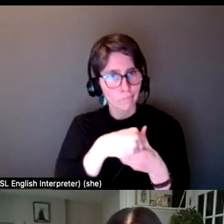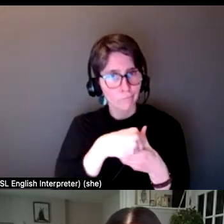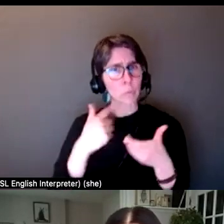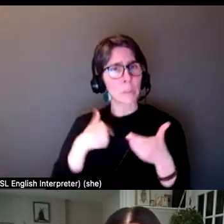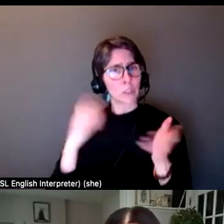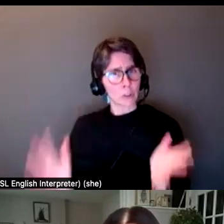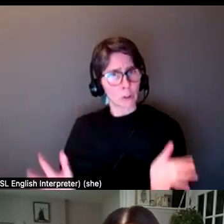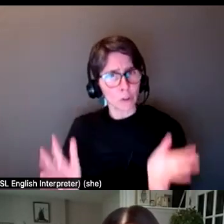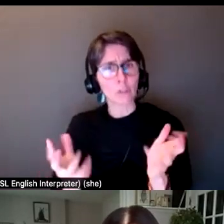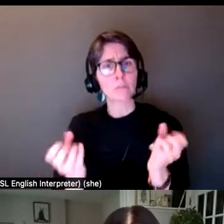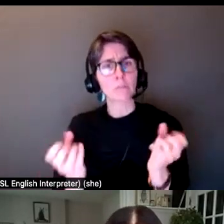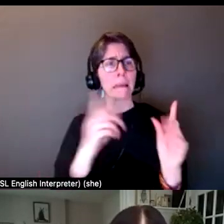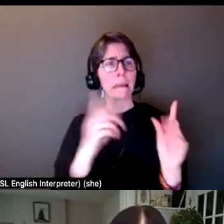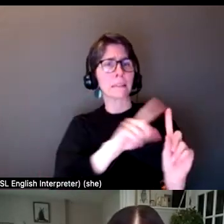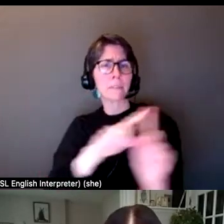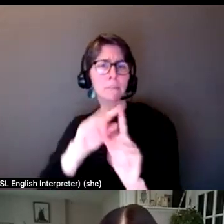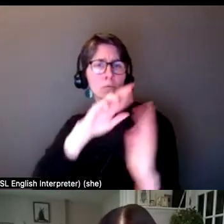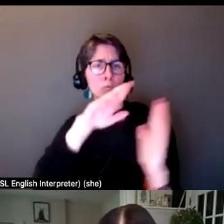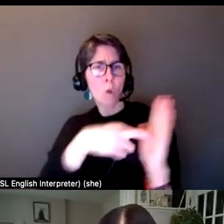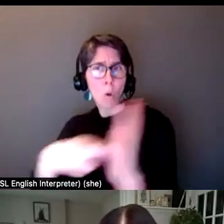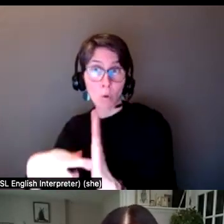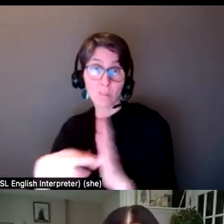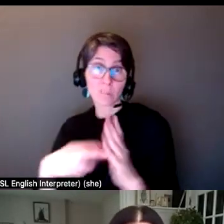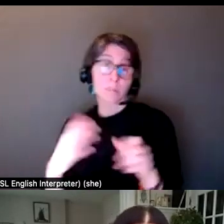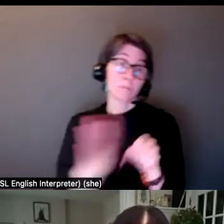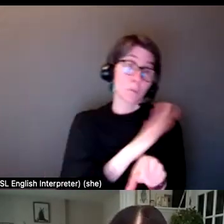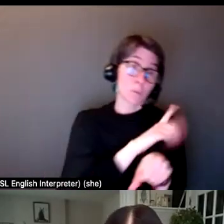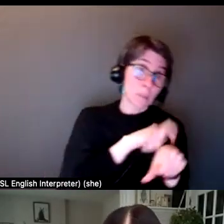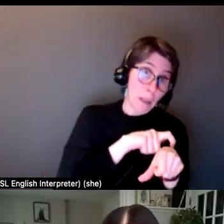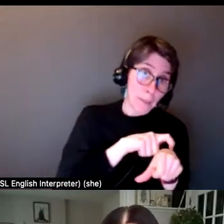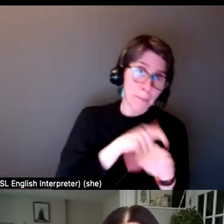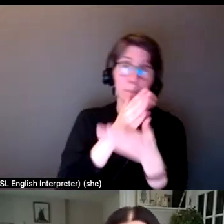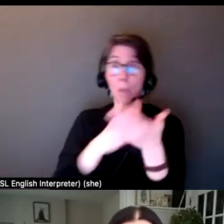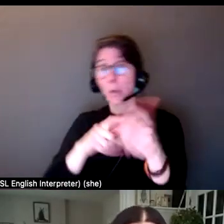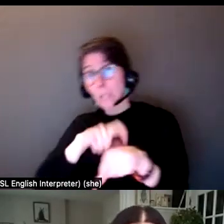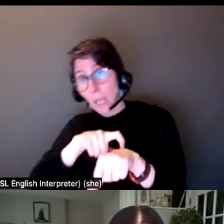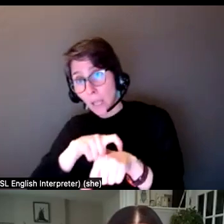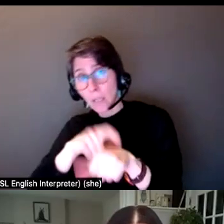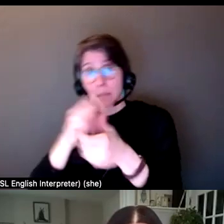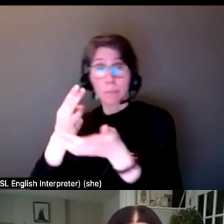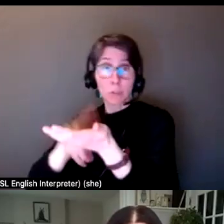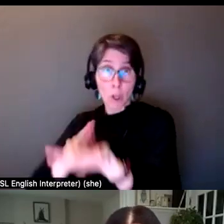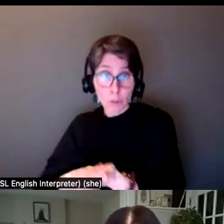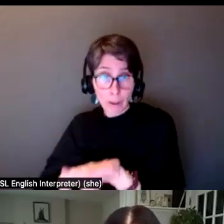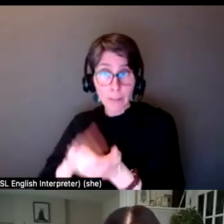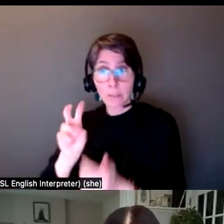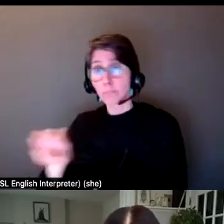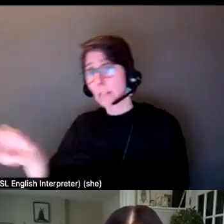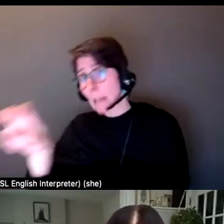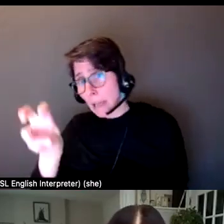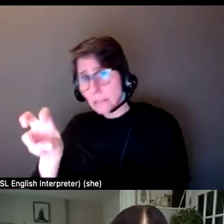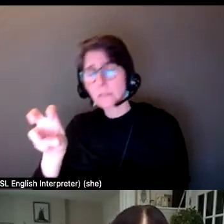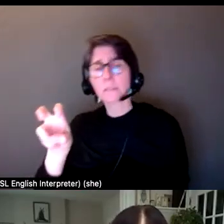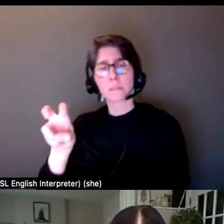of roles from full-time, part-time, contract workers, freelancers, and interns as well.